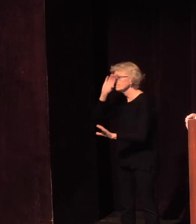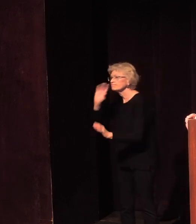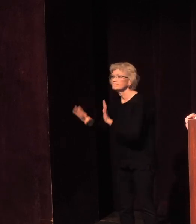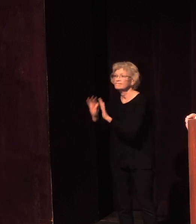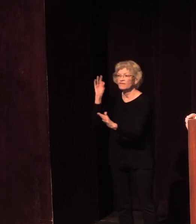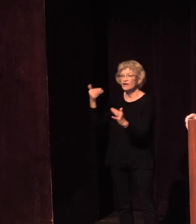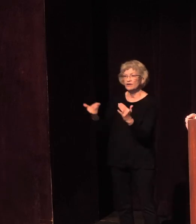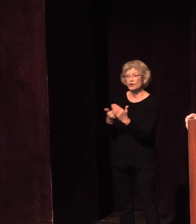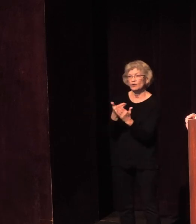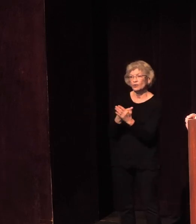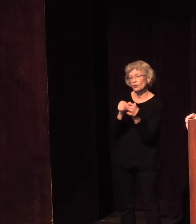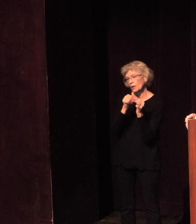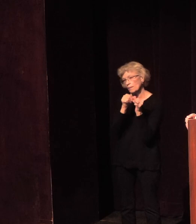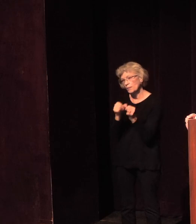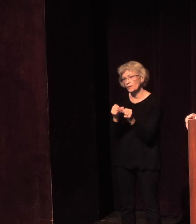With these thoughts, about 10 months